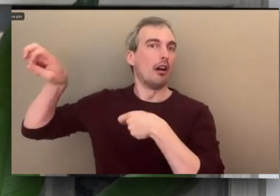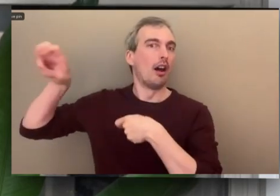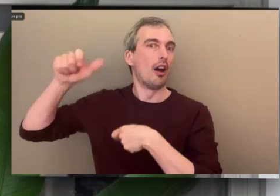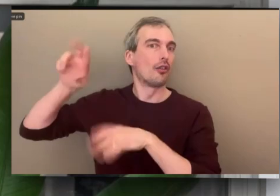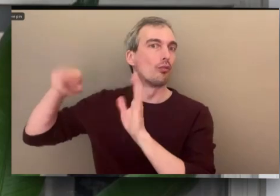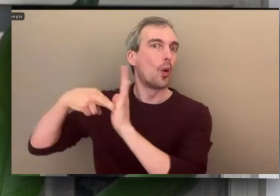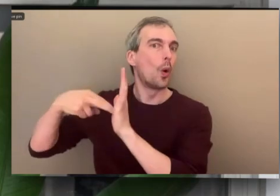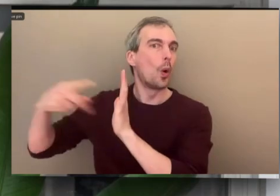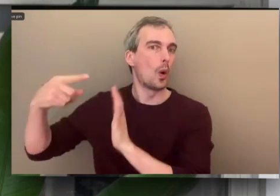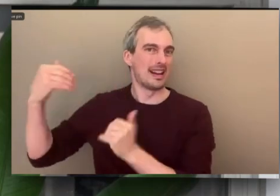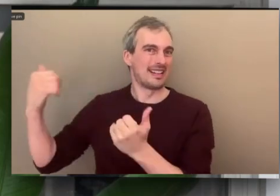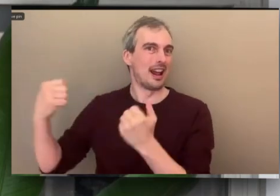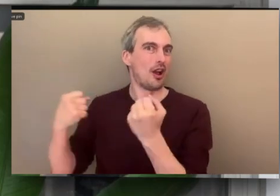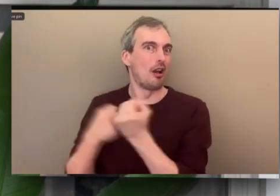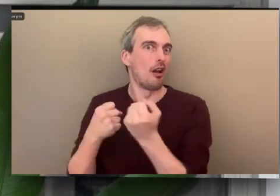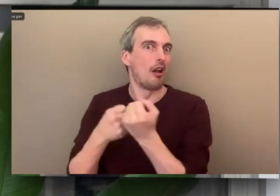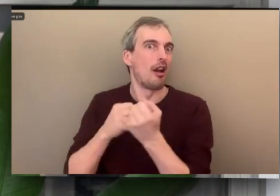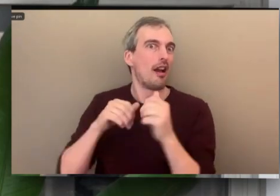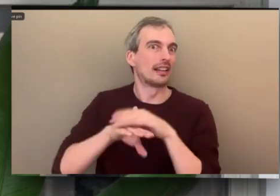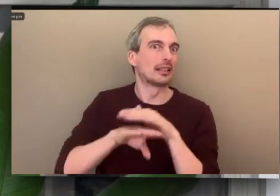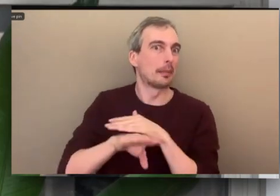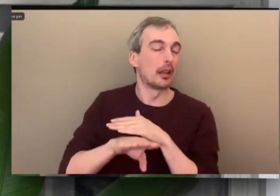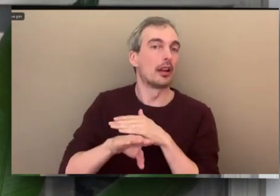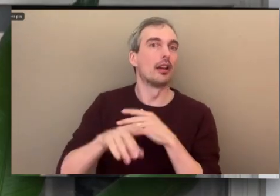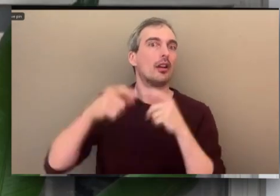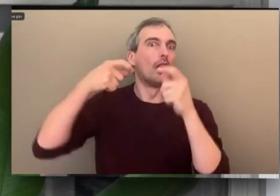works and bridging the digital divide.